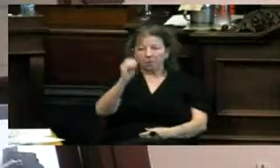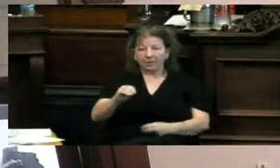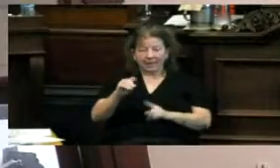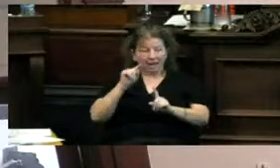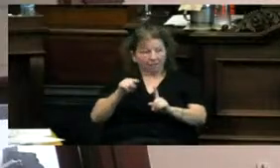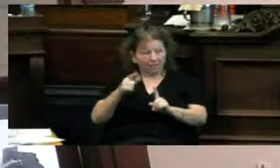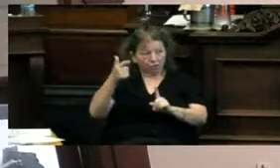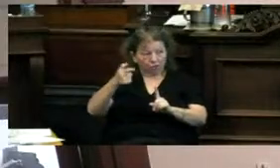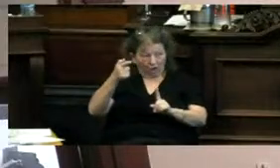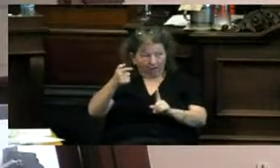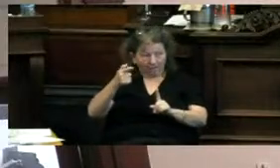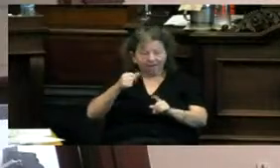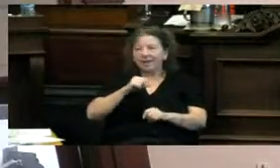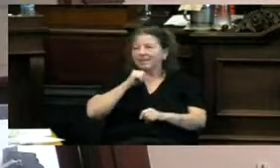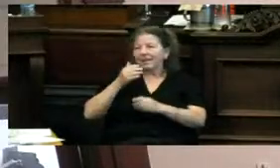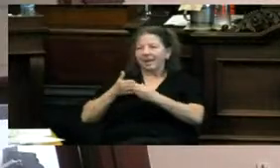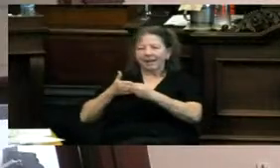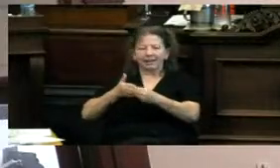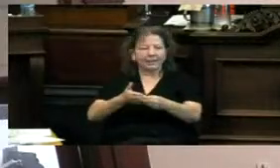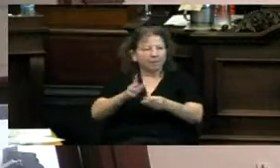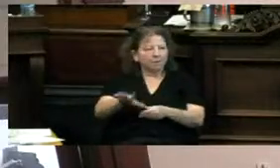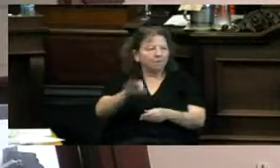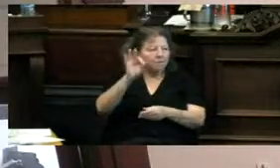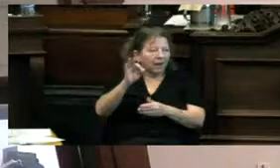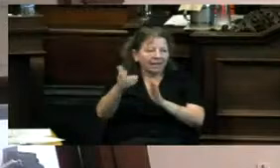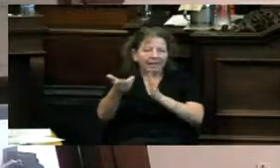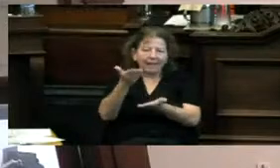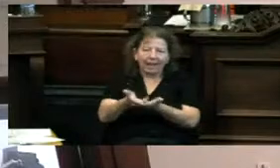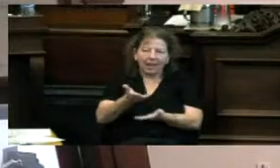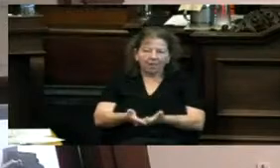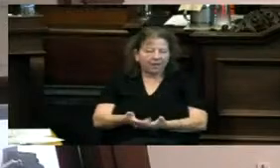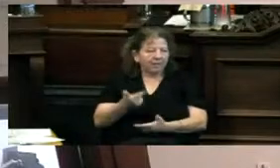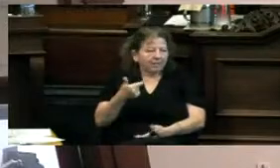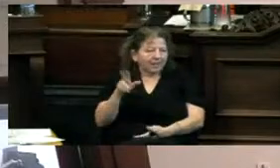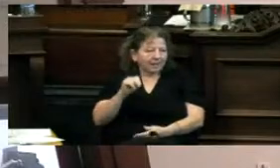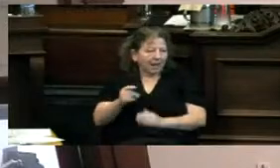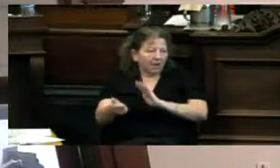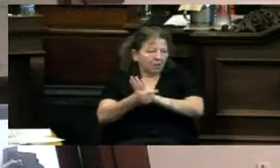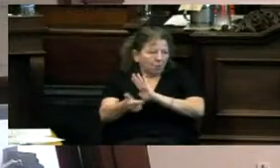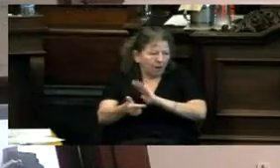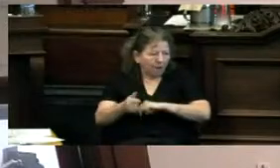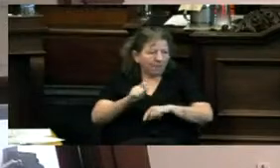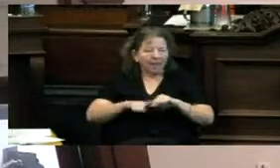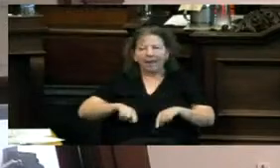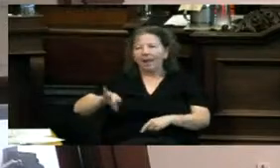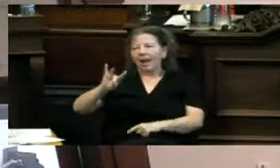showed that in Chicago, 89% of ShotSpotter alerts did not lead